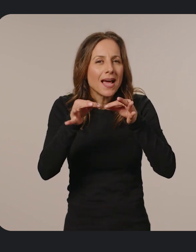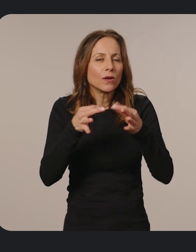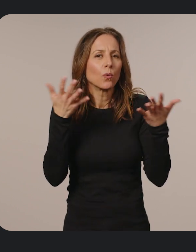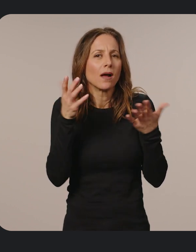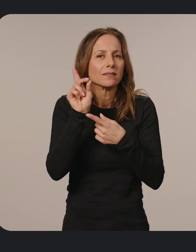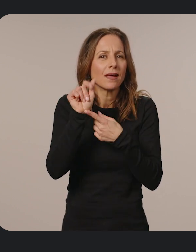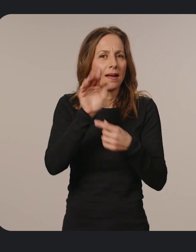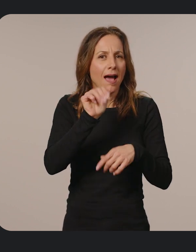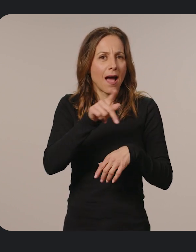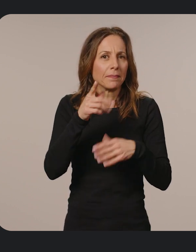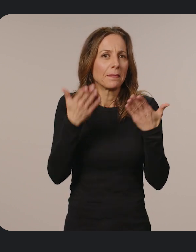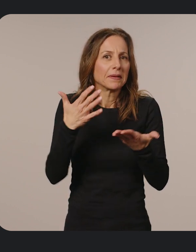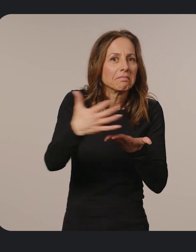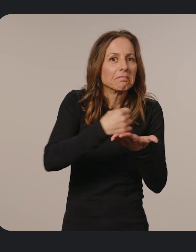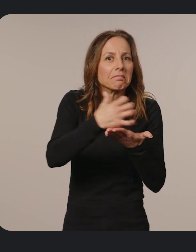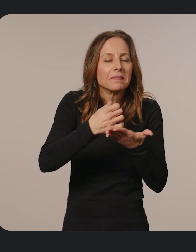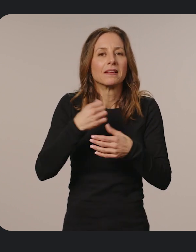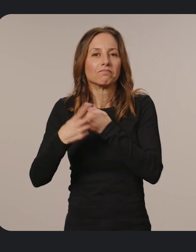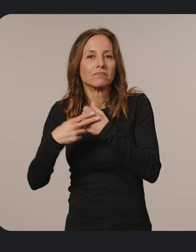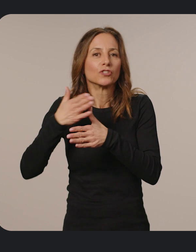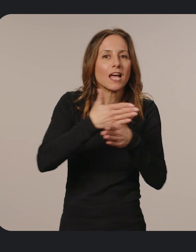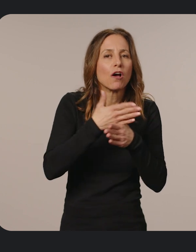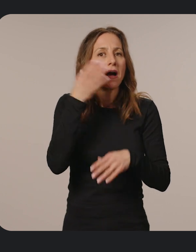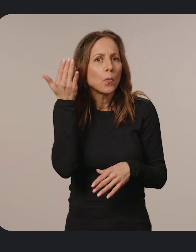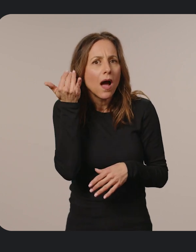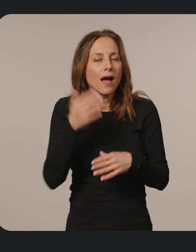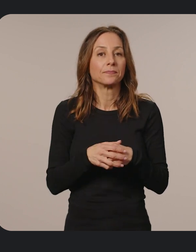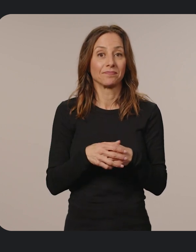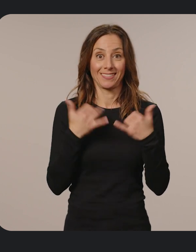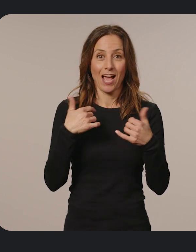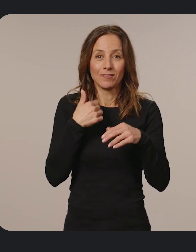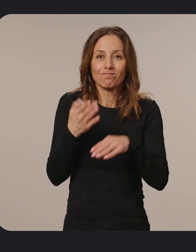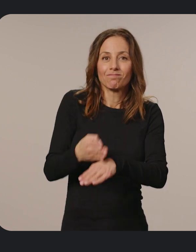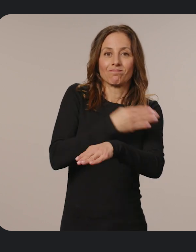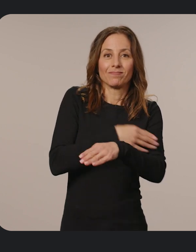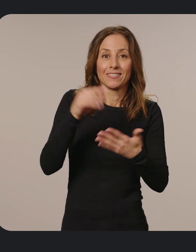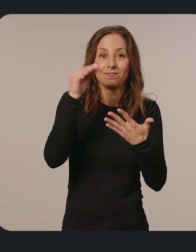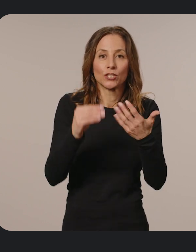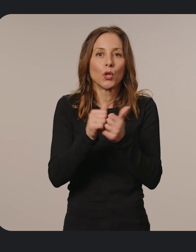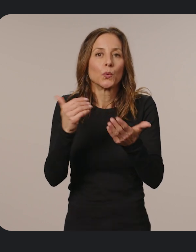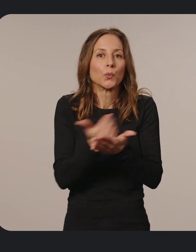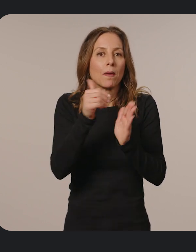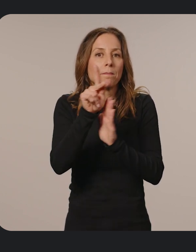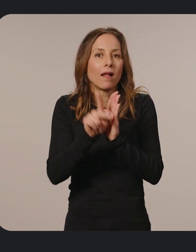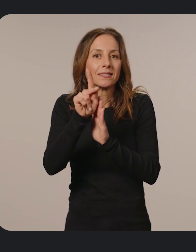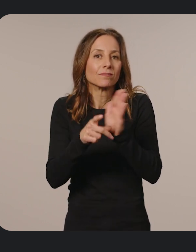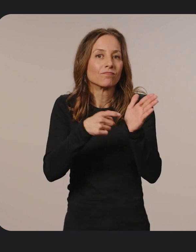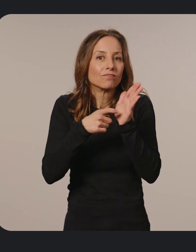you explain what data your app may collect or share and why. Now we are enhancing this feature with new policy